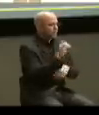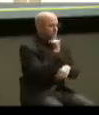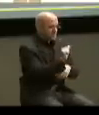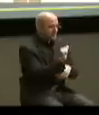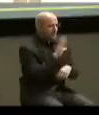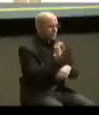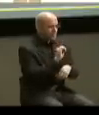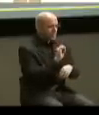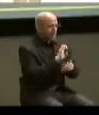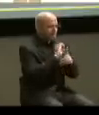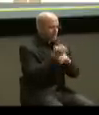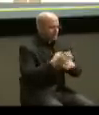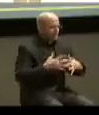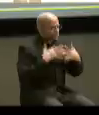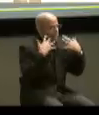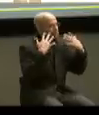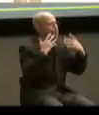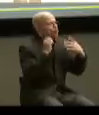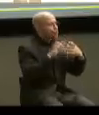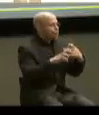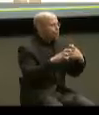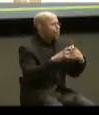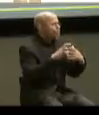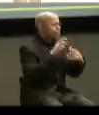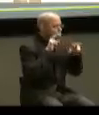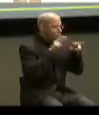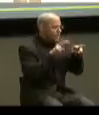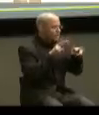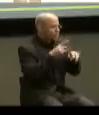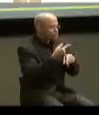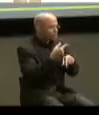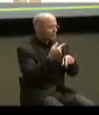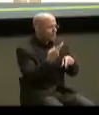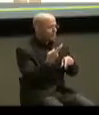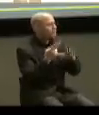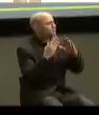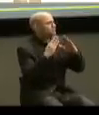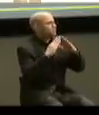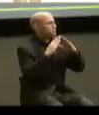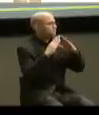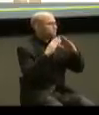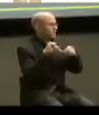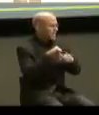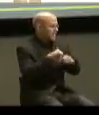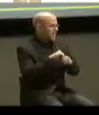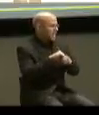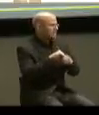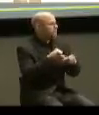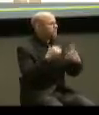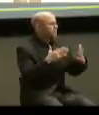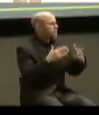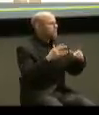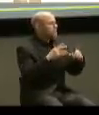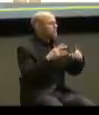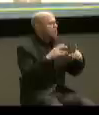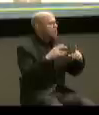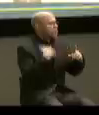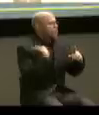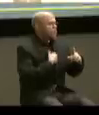INSTEAD OF PENALIZING COMPANIES FOR NOT BEING ENVIRONMENTALLY FRIENDLY OR WATCHING GREENHOUSE GAS EMISSIONS, WE ARE FLIPPING